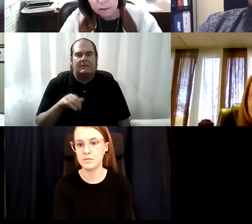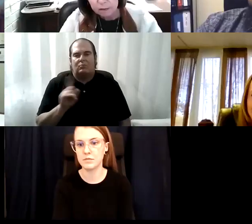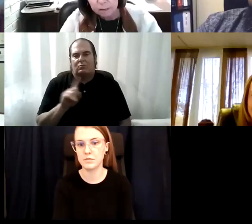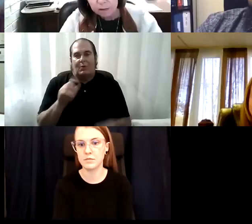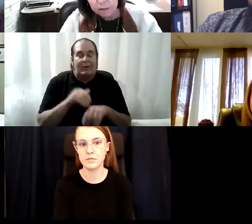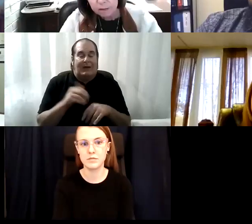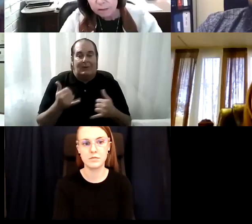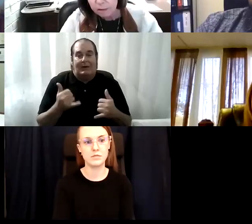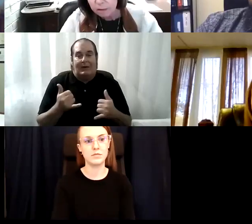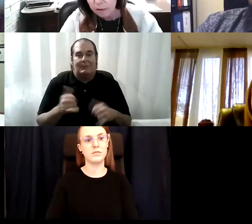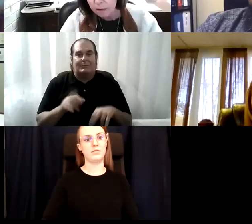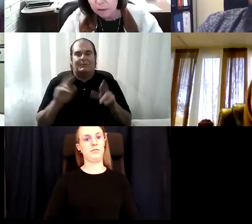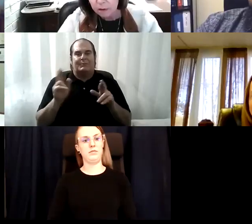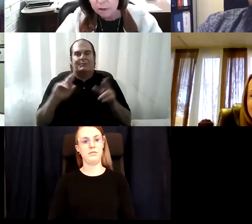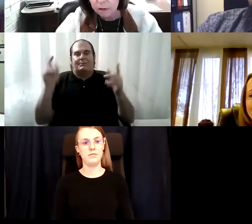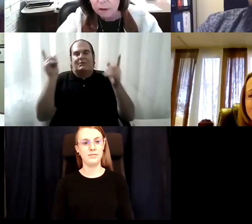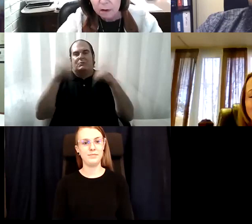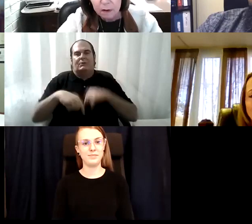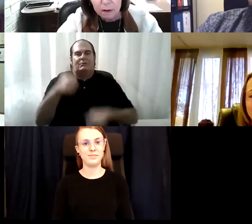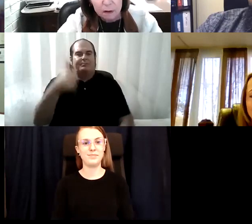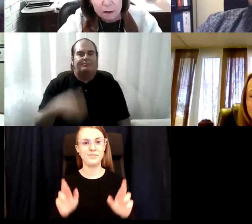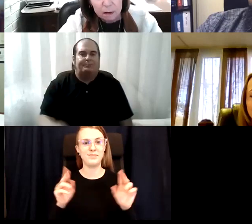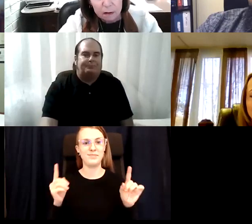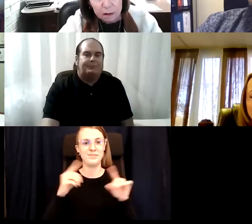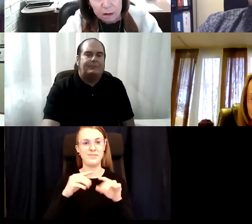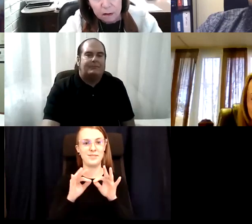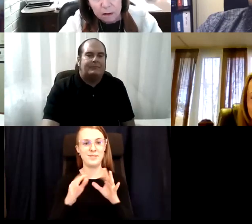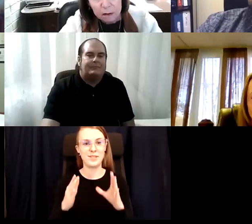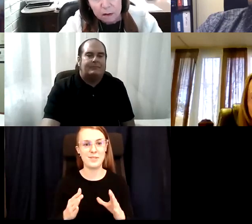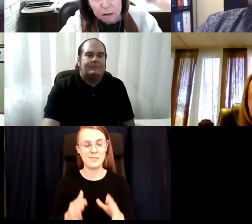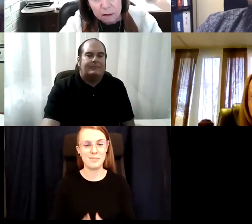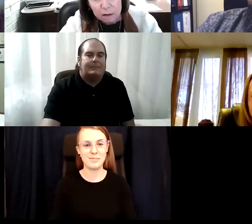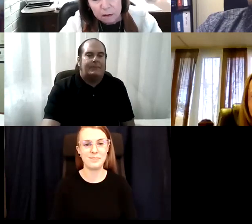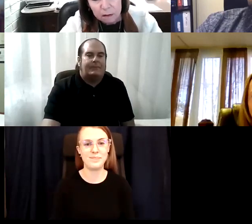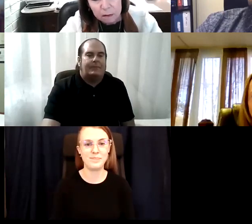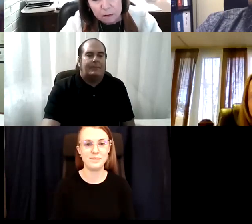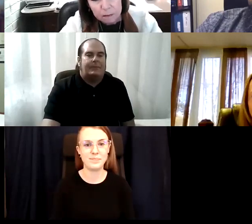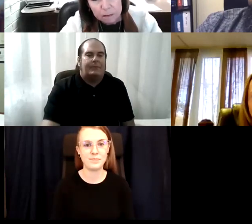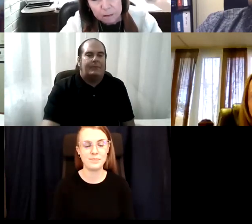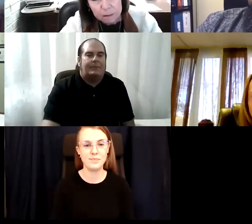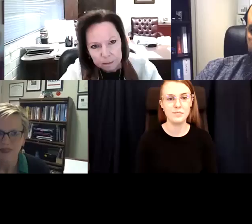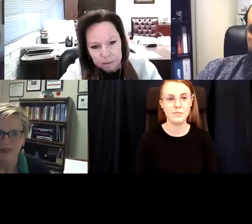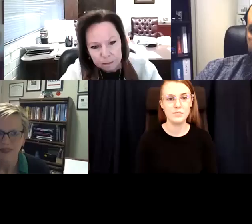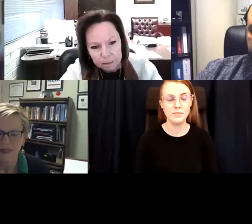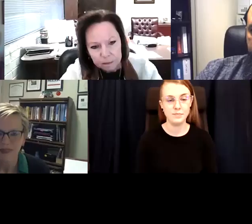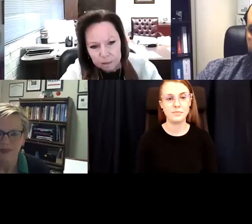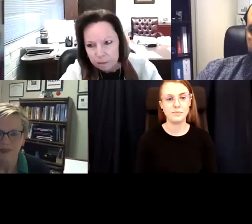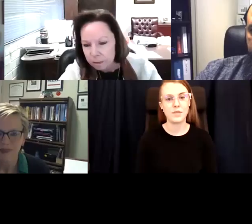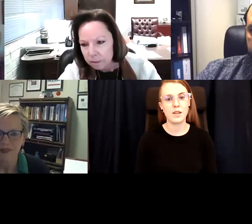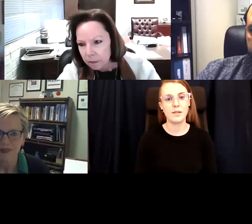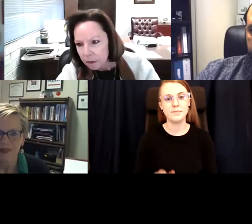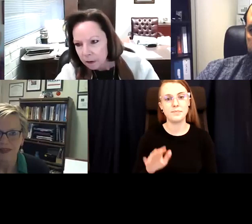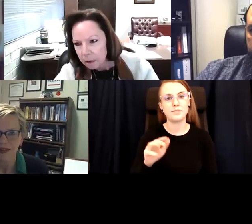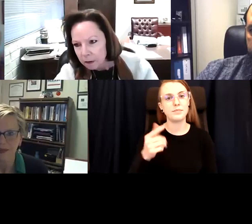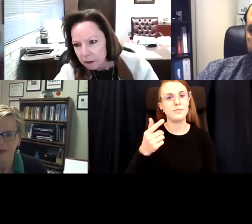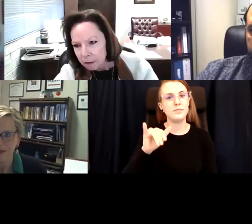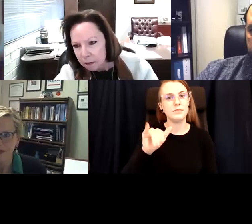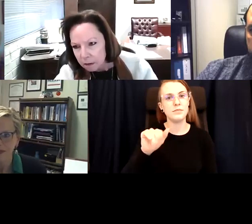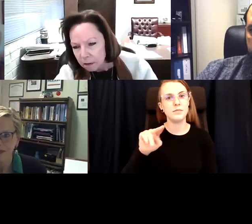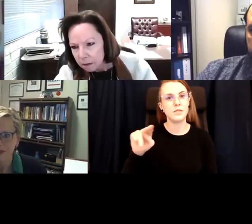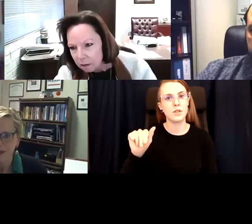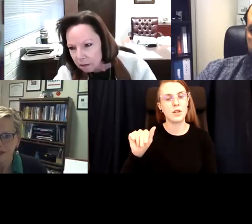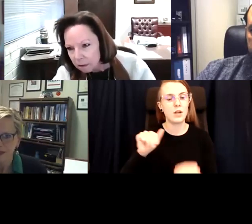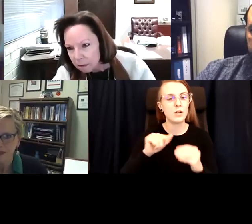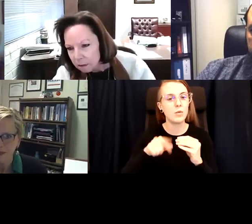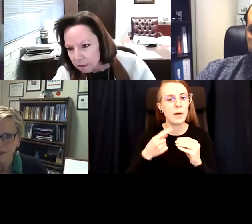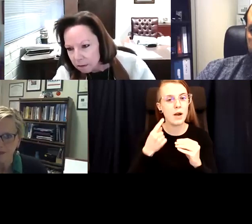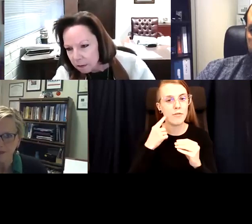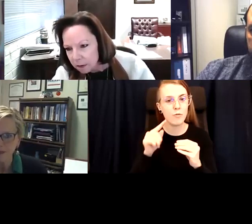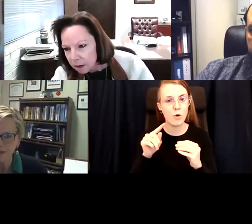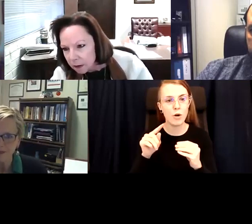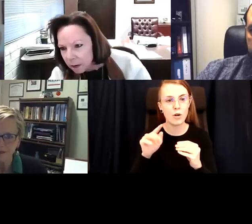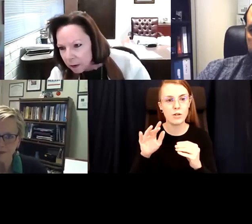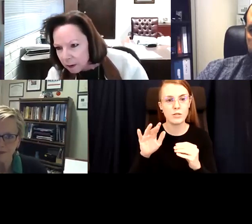And how about for Helen Farabee Centers.